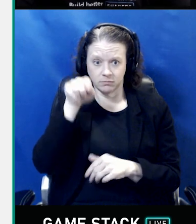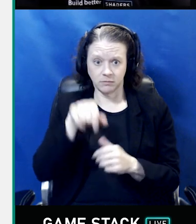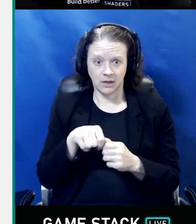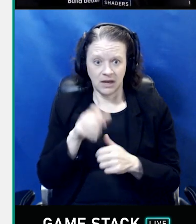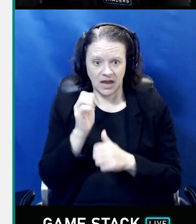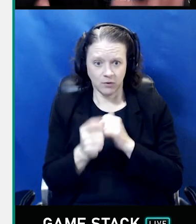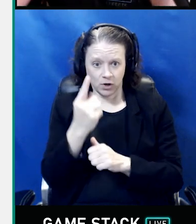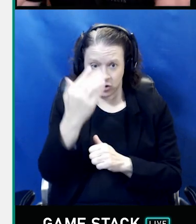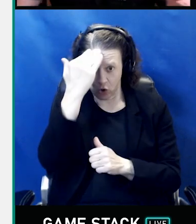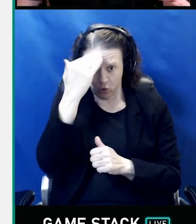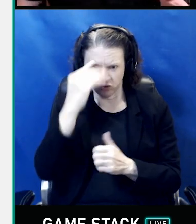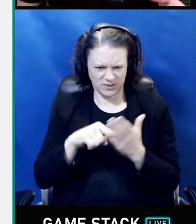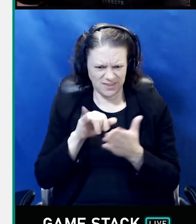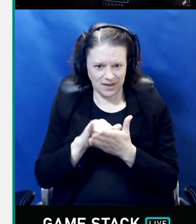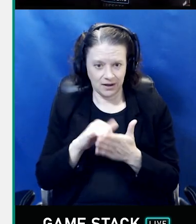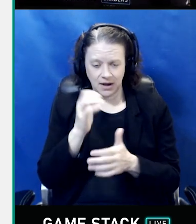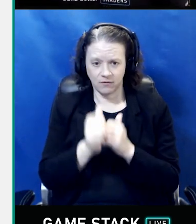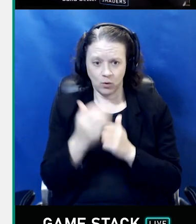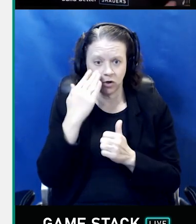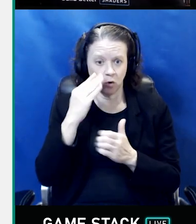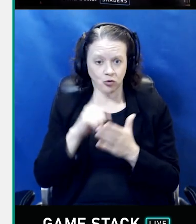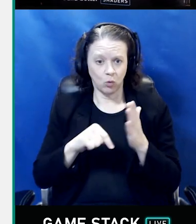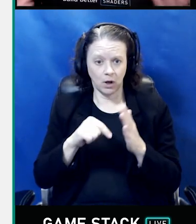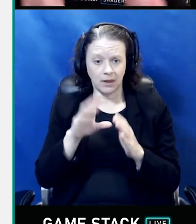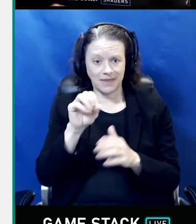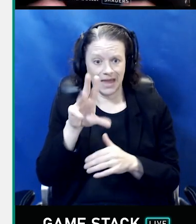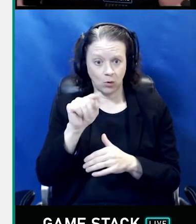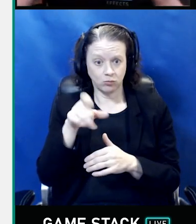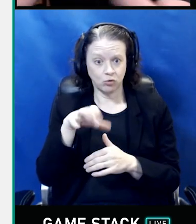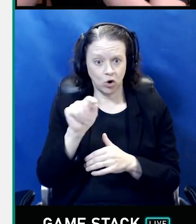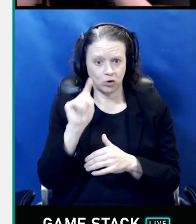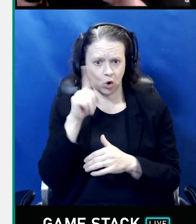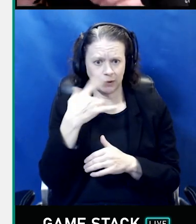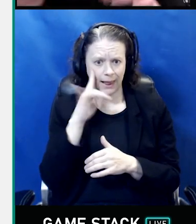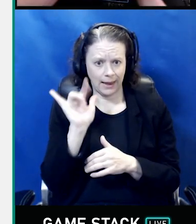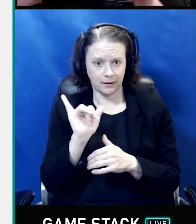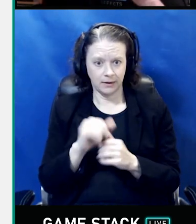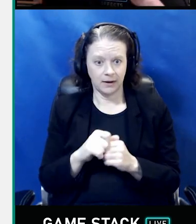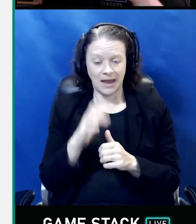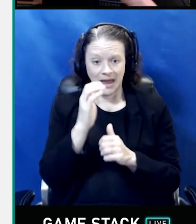everybody knows what the output is. And you can imagine that OK, every single pixel is chugging along,